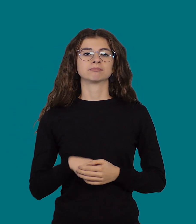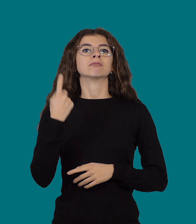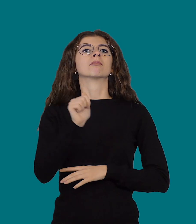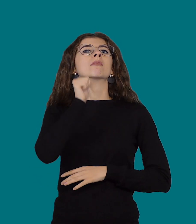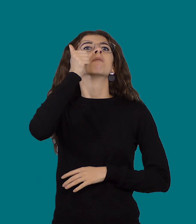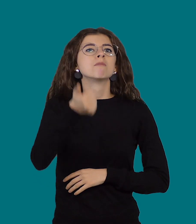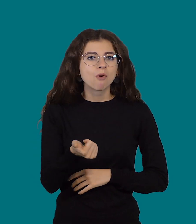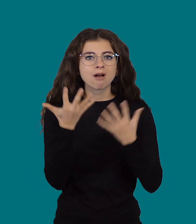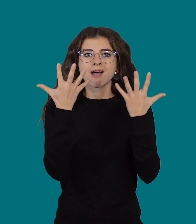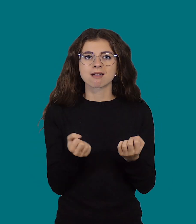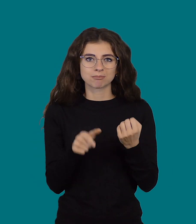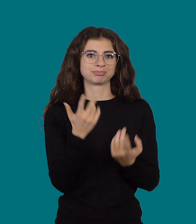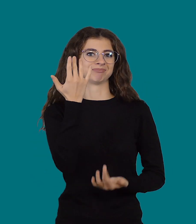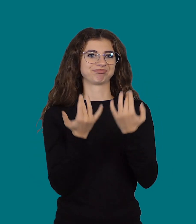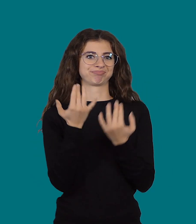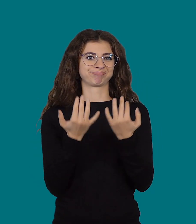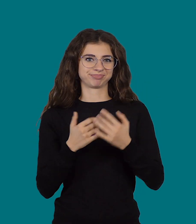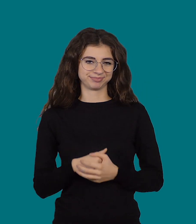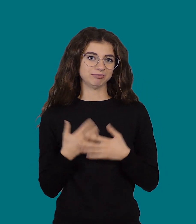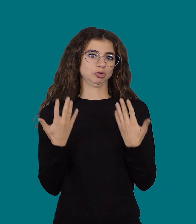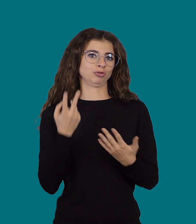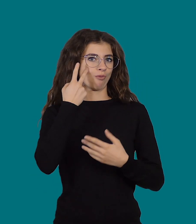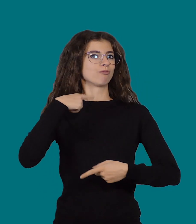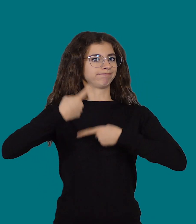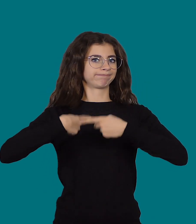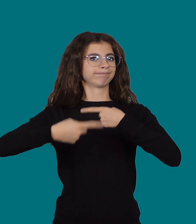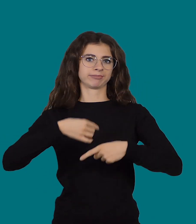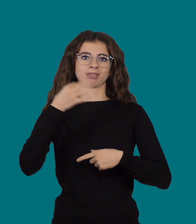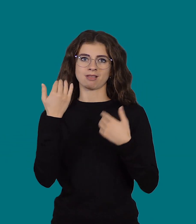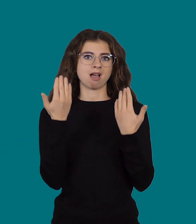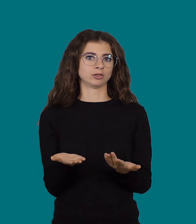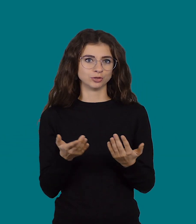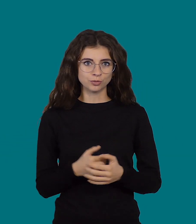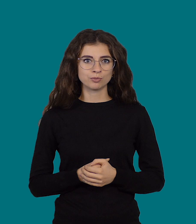The next day you have to work out the results. This is roughly how a day works.